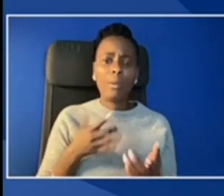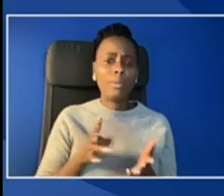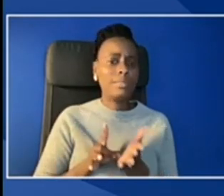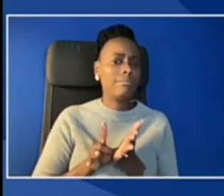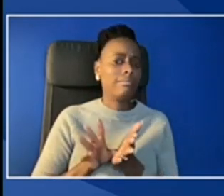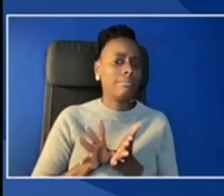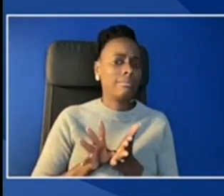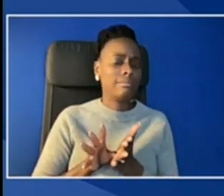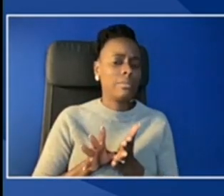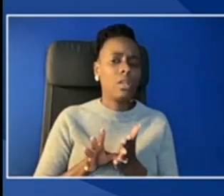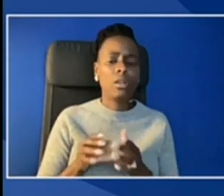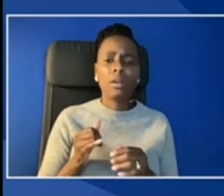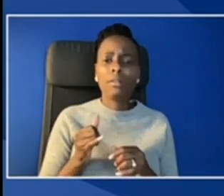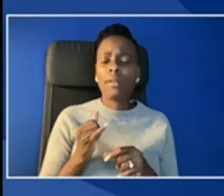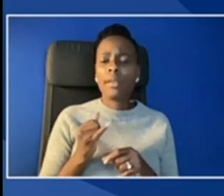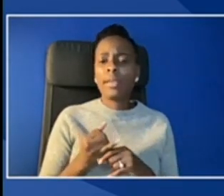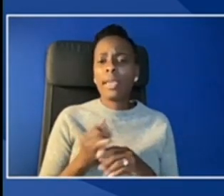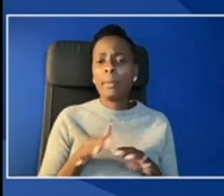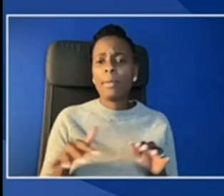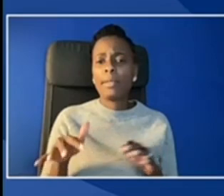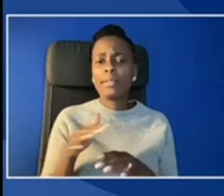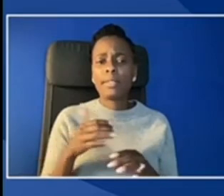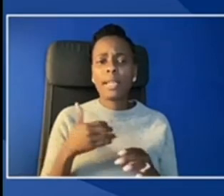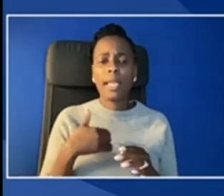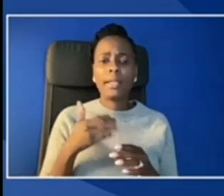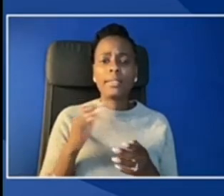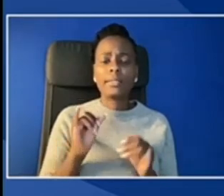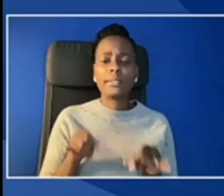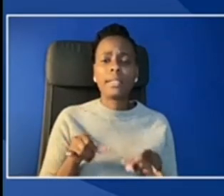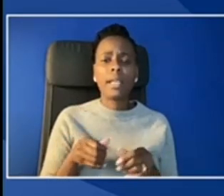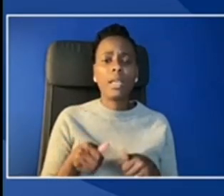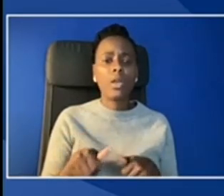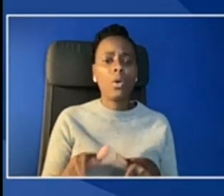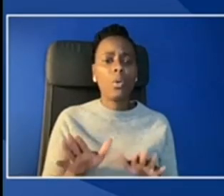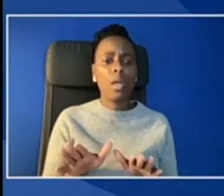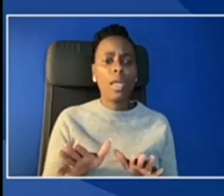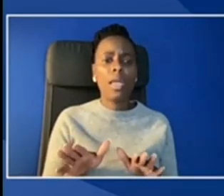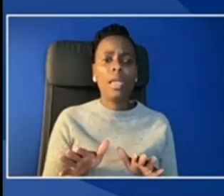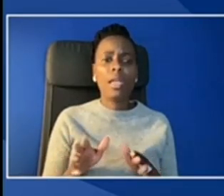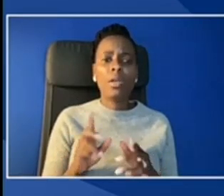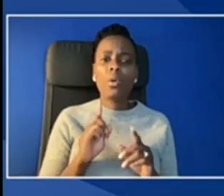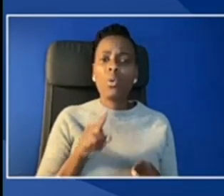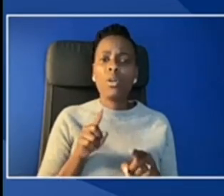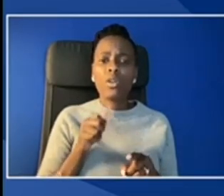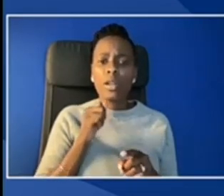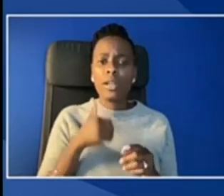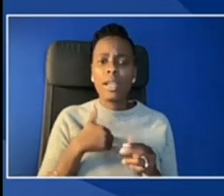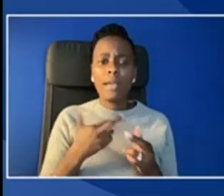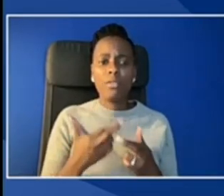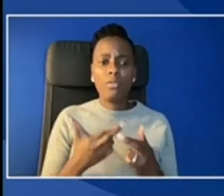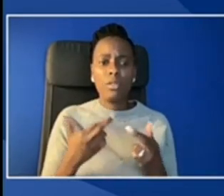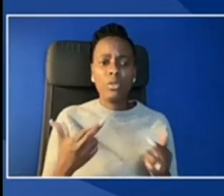They put a stay away order on the UC Berkeley campus. I didn't have the resources to graduate. Couldn't benefit from my simultaneous